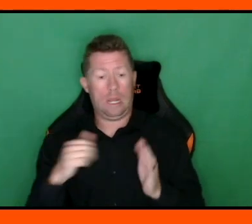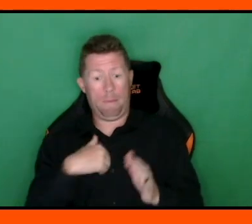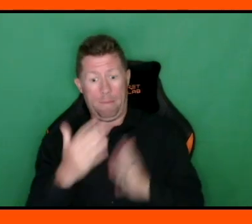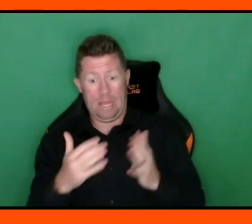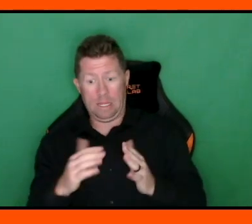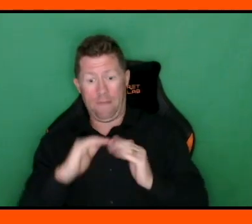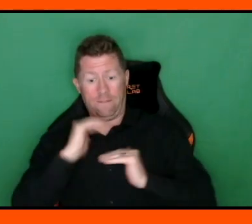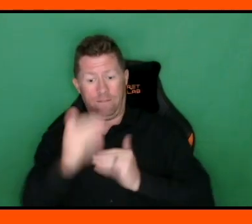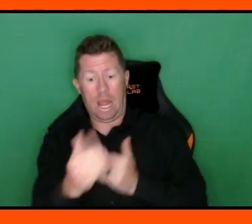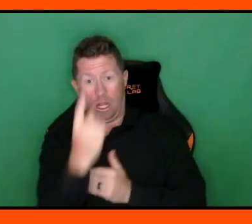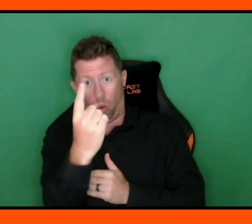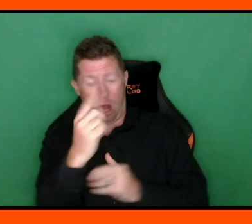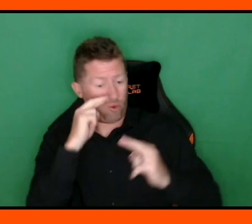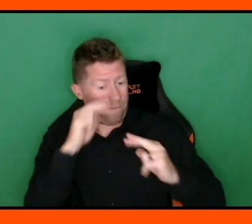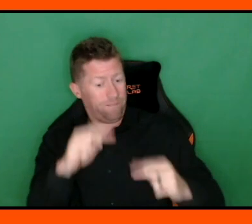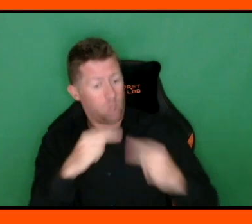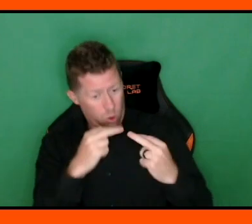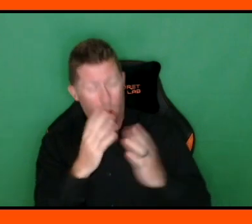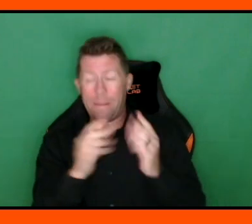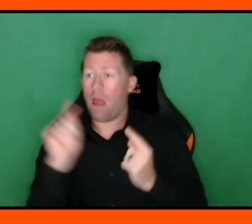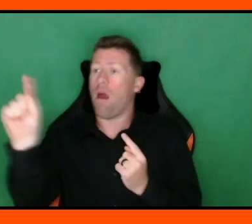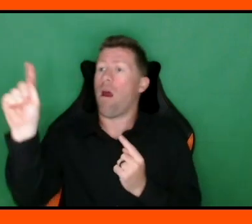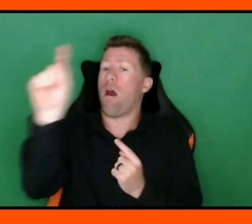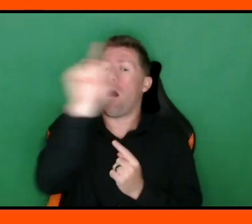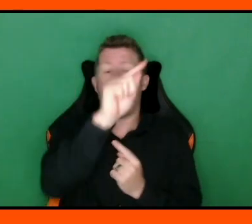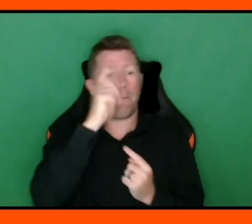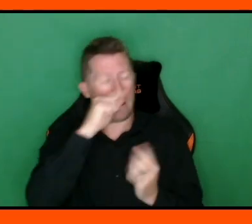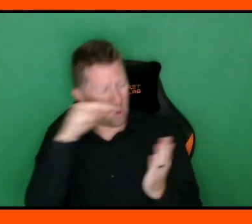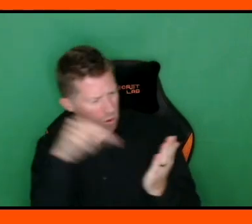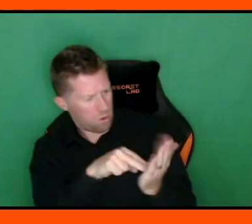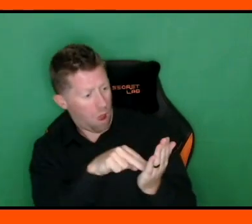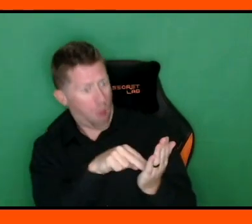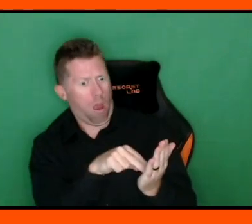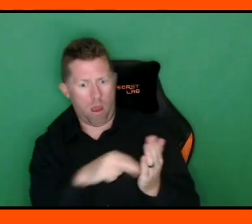What this means is that others will be able to see what you’ve provided to us in your own words.